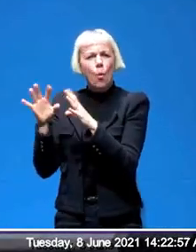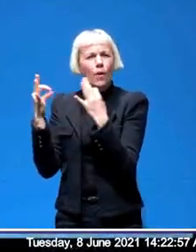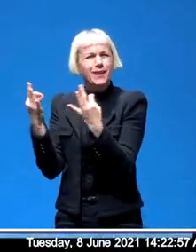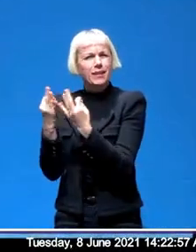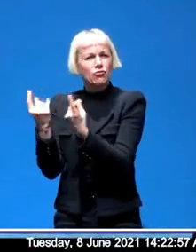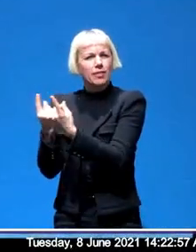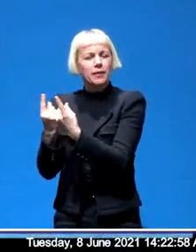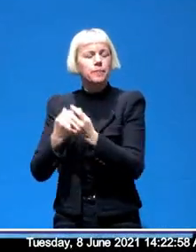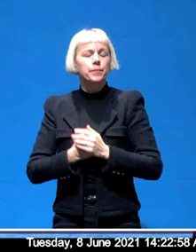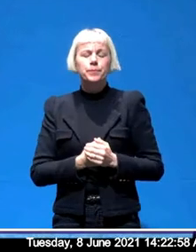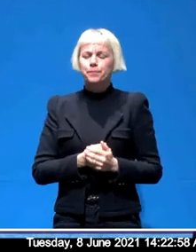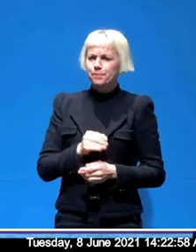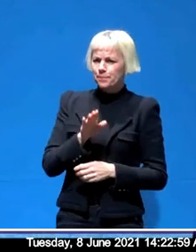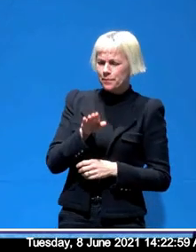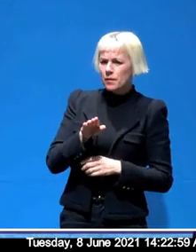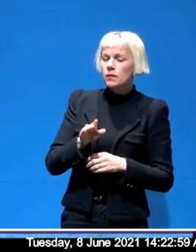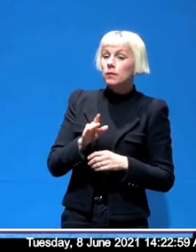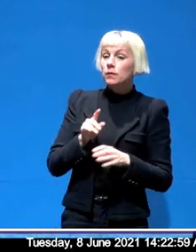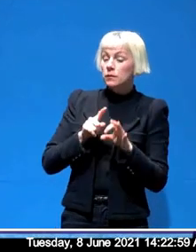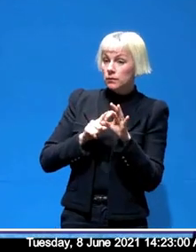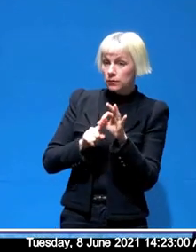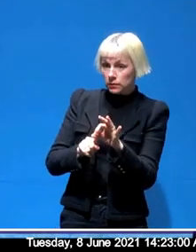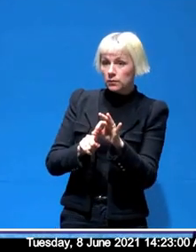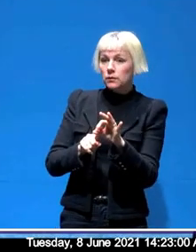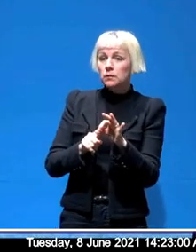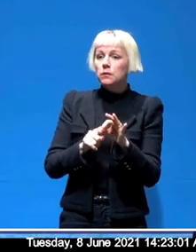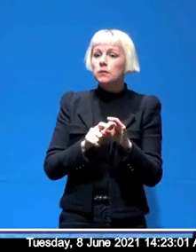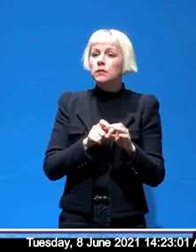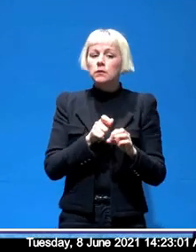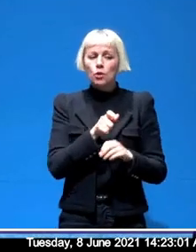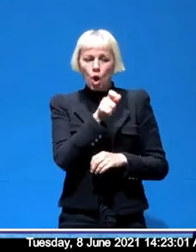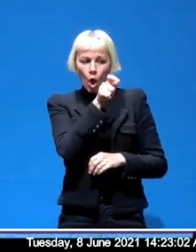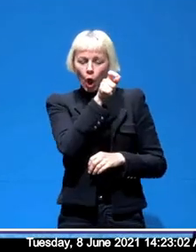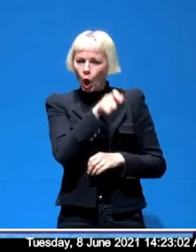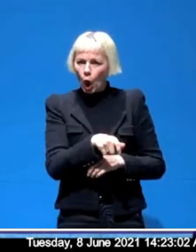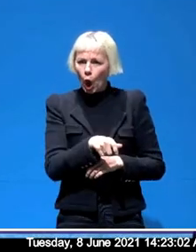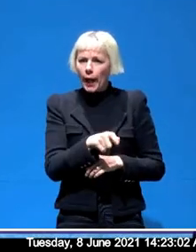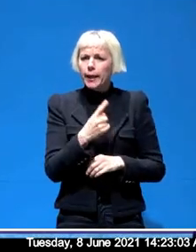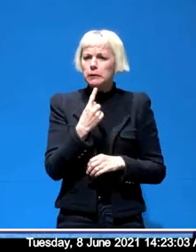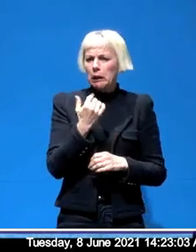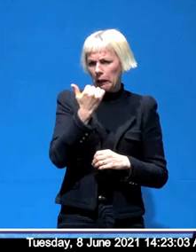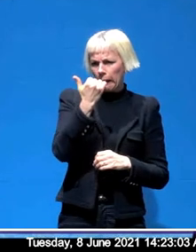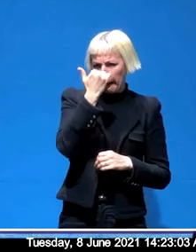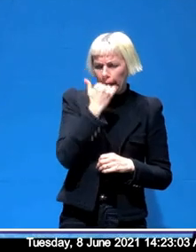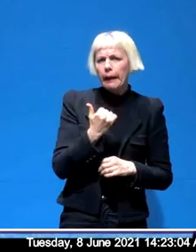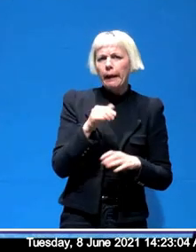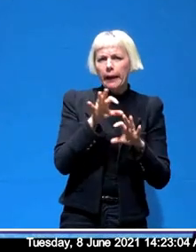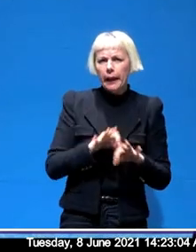To be categorised in the client category as insignificant, it needs to be a "Near miss, no injury"?